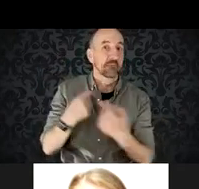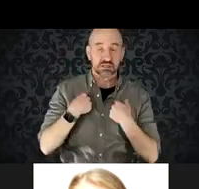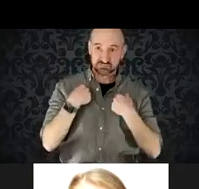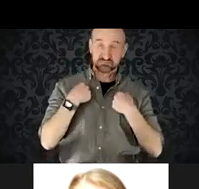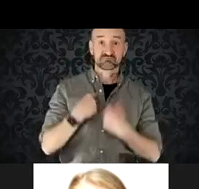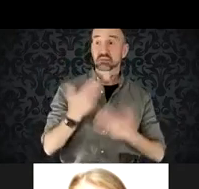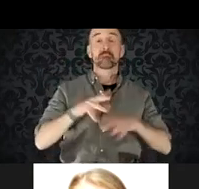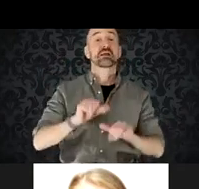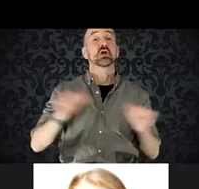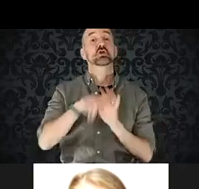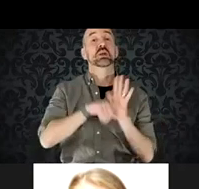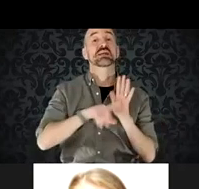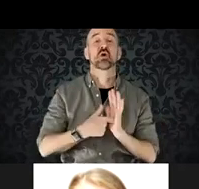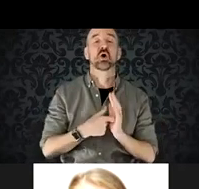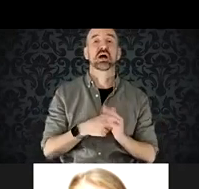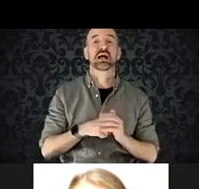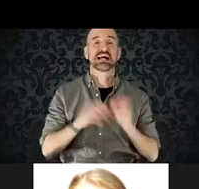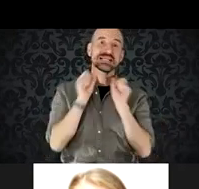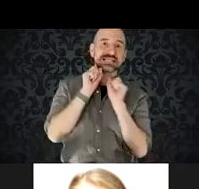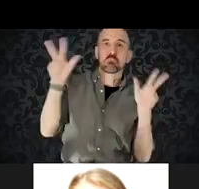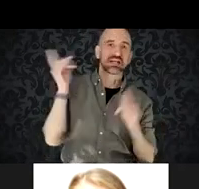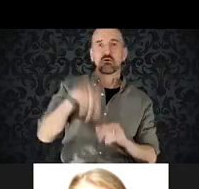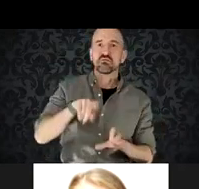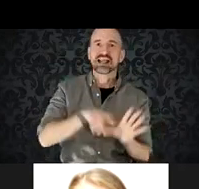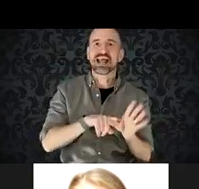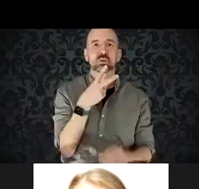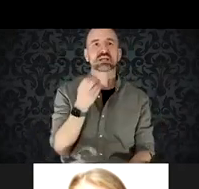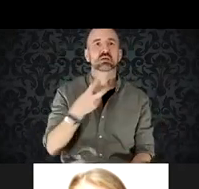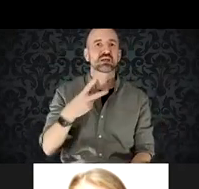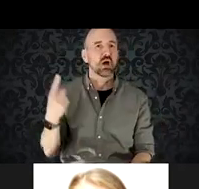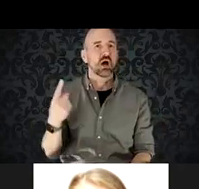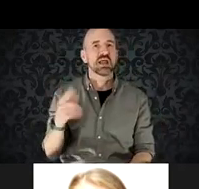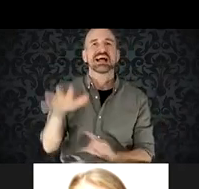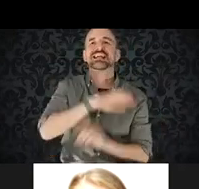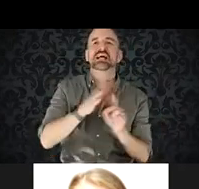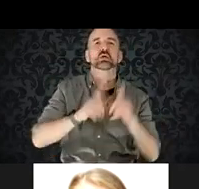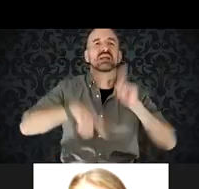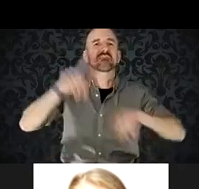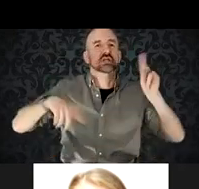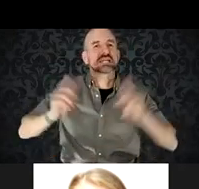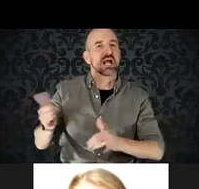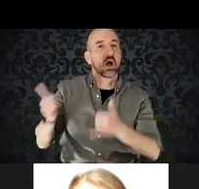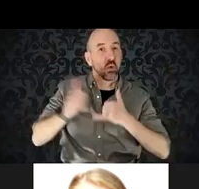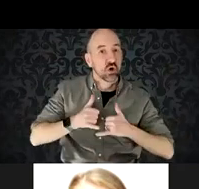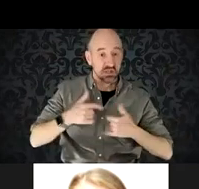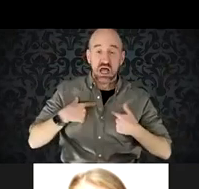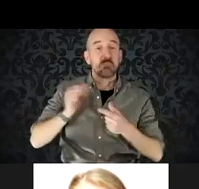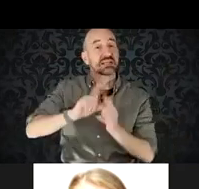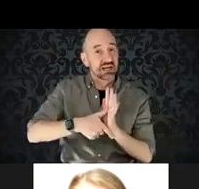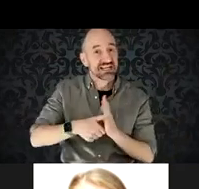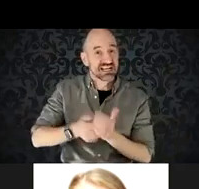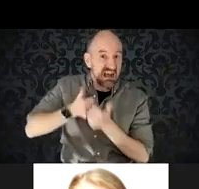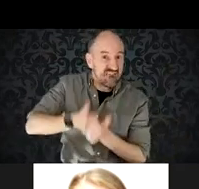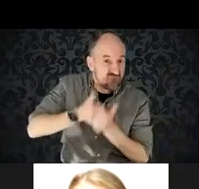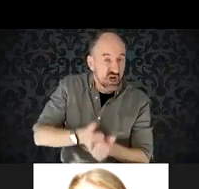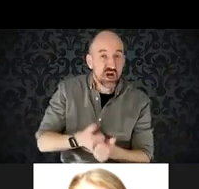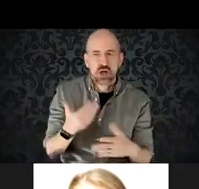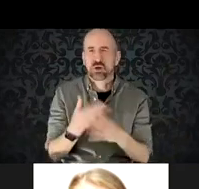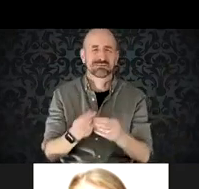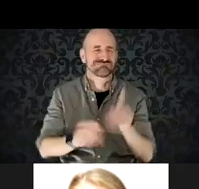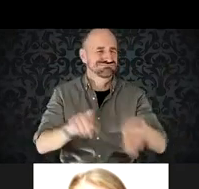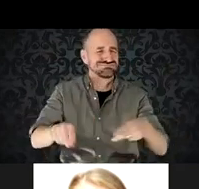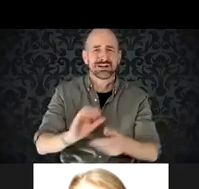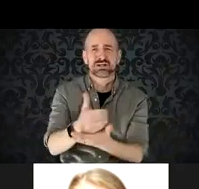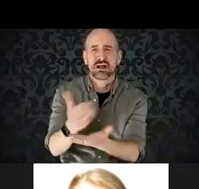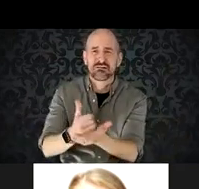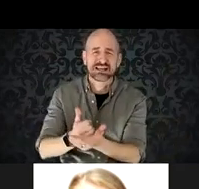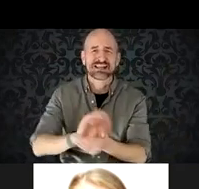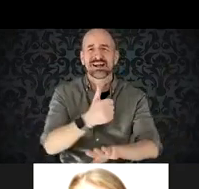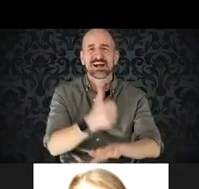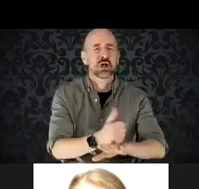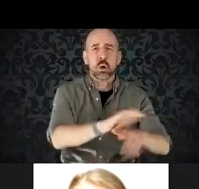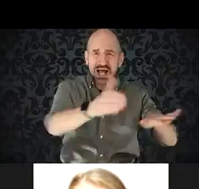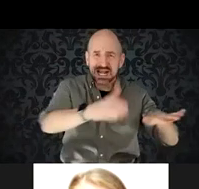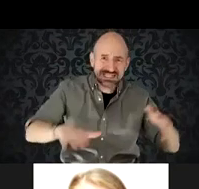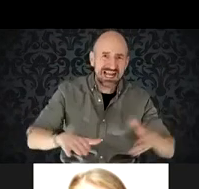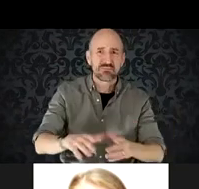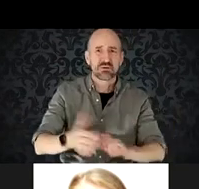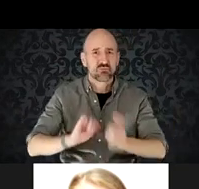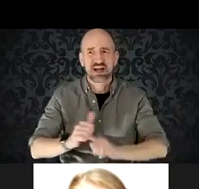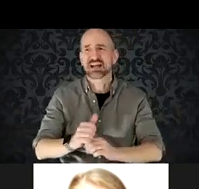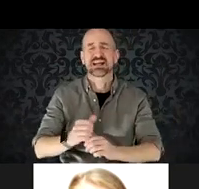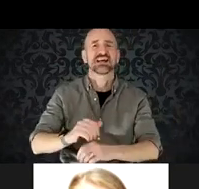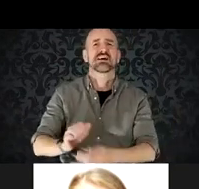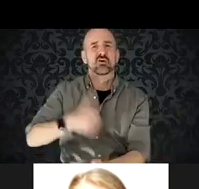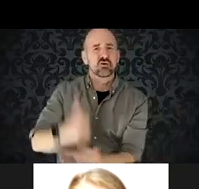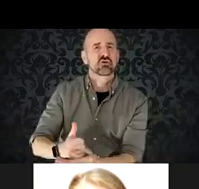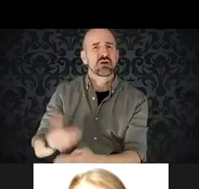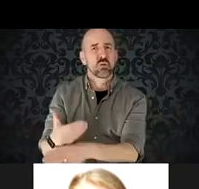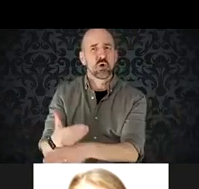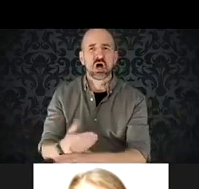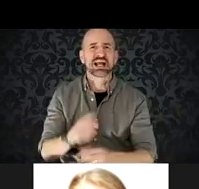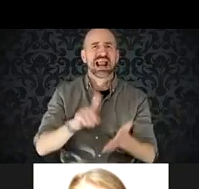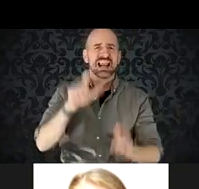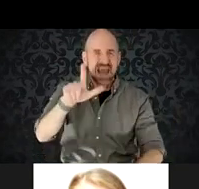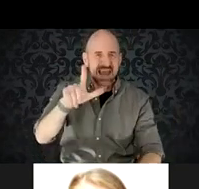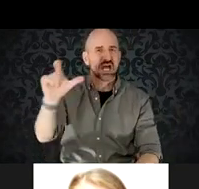bit, I know Michelle give me a lovely introduction